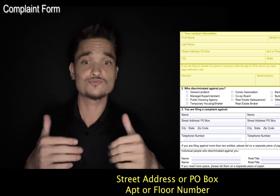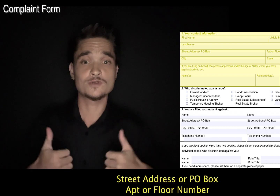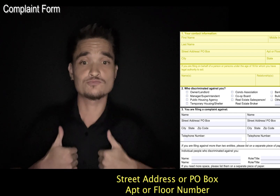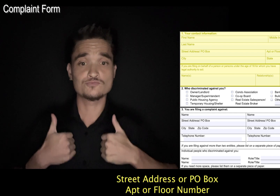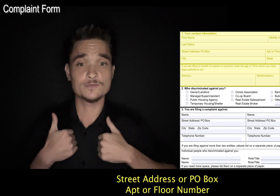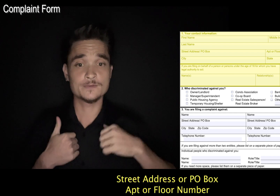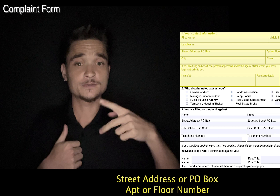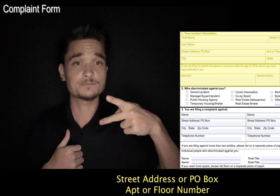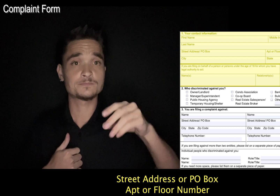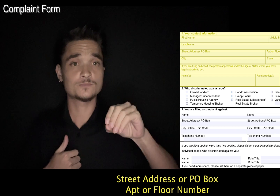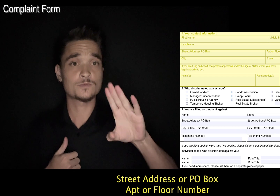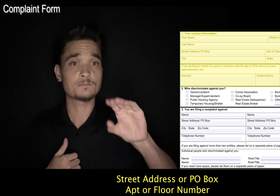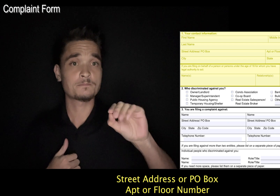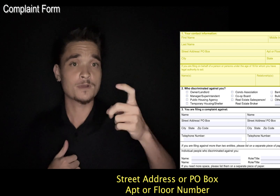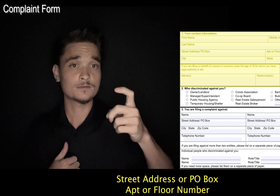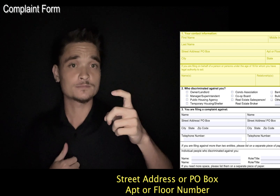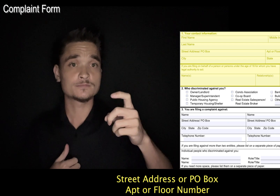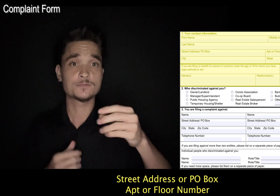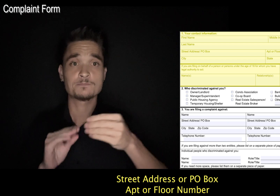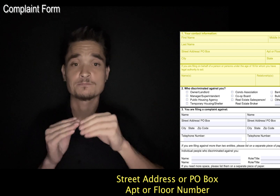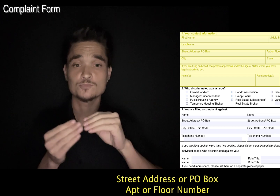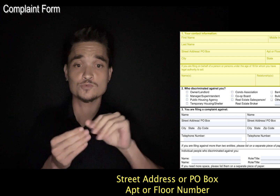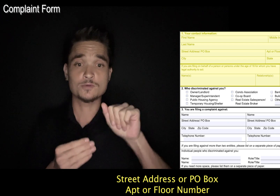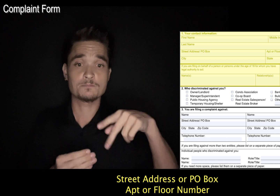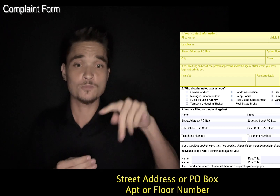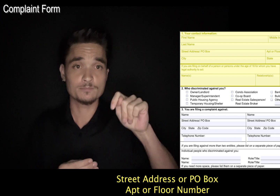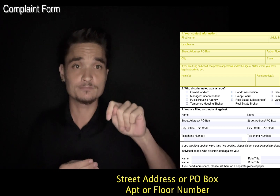Street Address or PO Box Apt or Floor Number